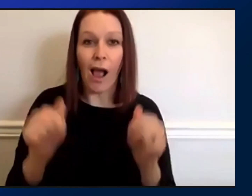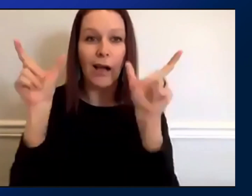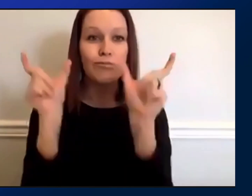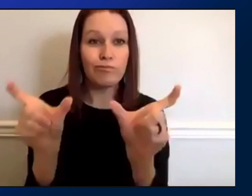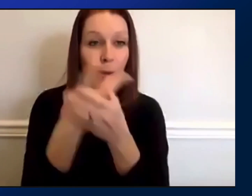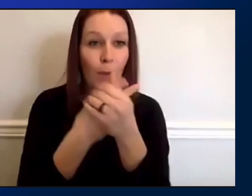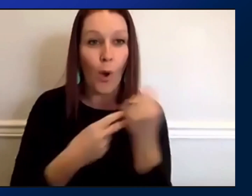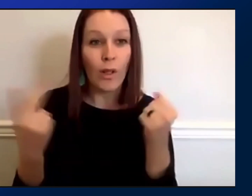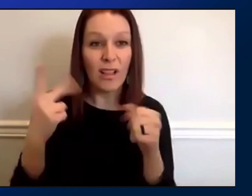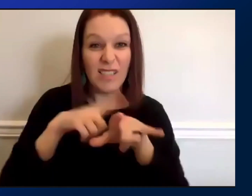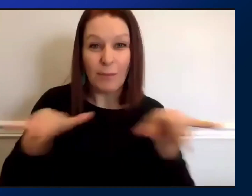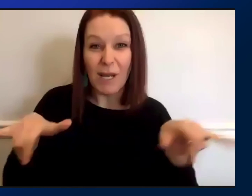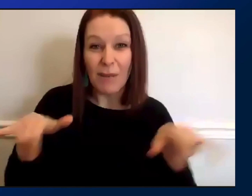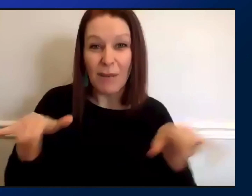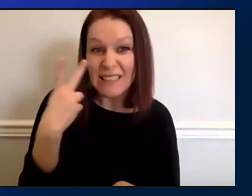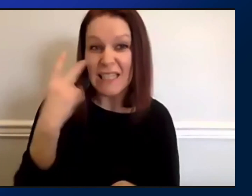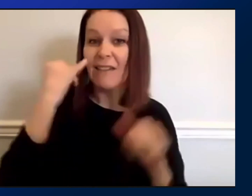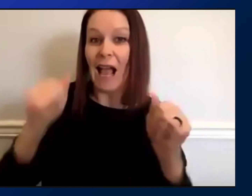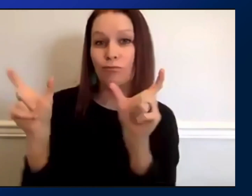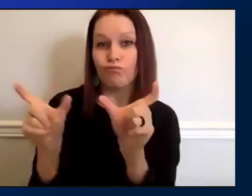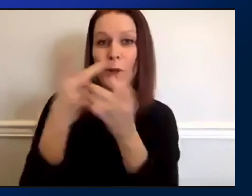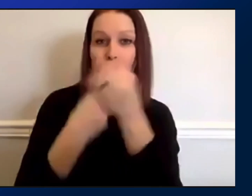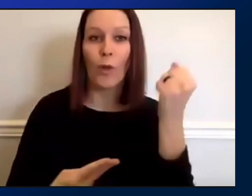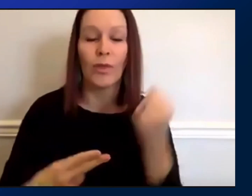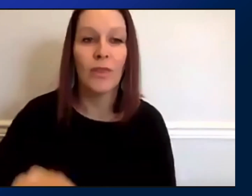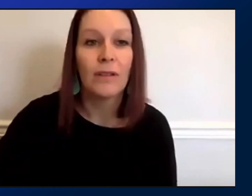highlight both victorica and myself so i'll take the spotlight off or spotlight both of